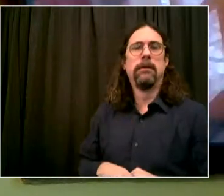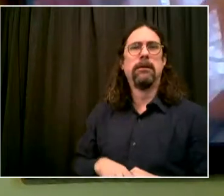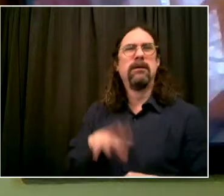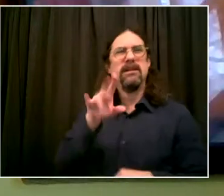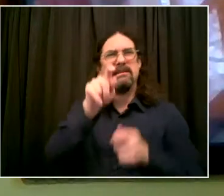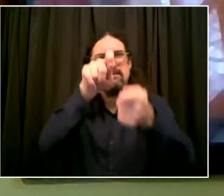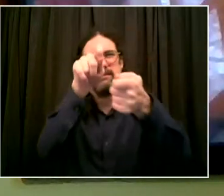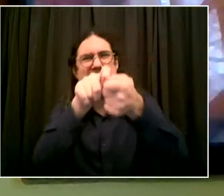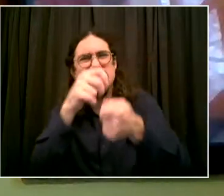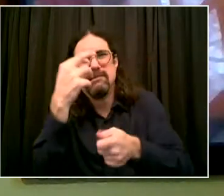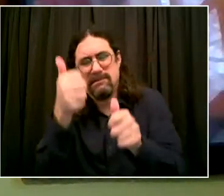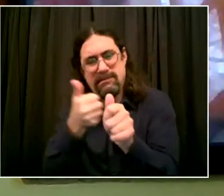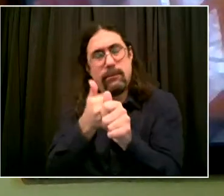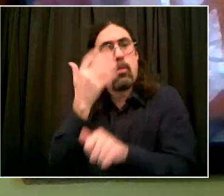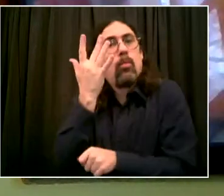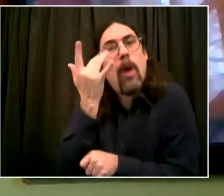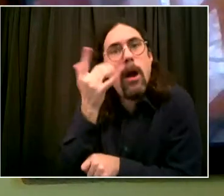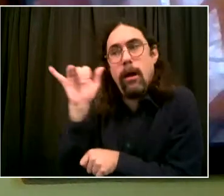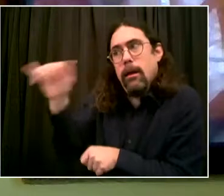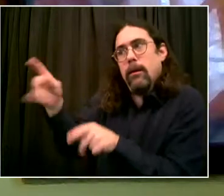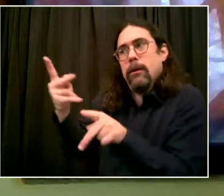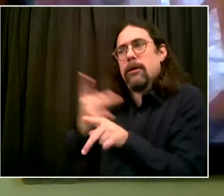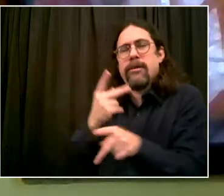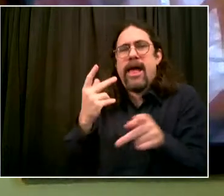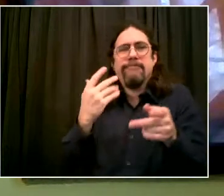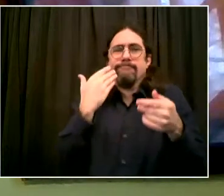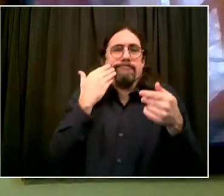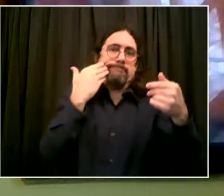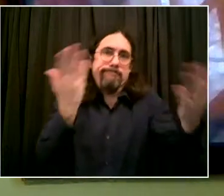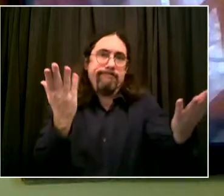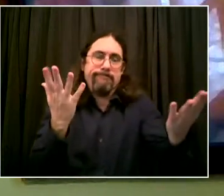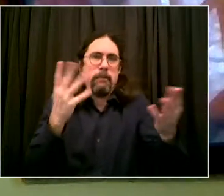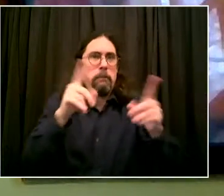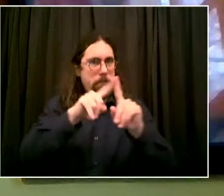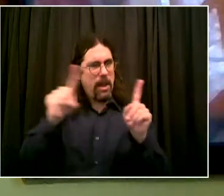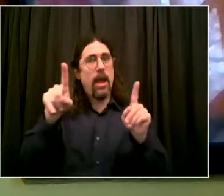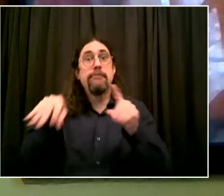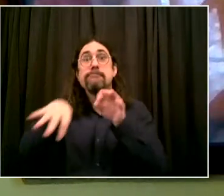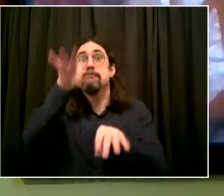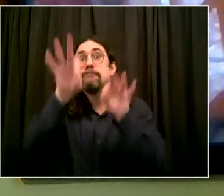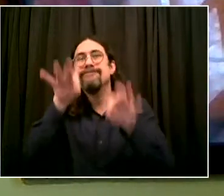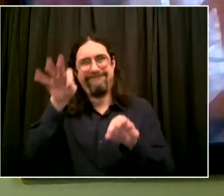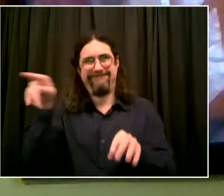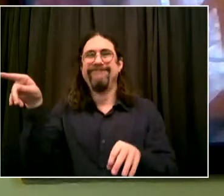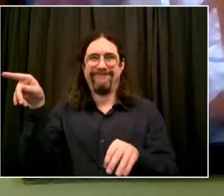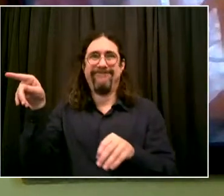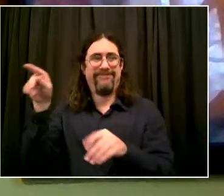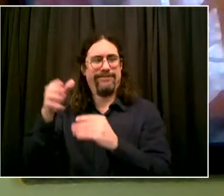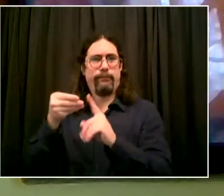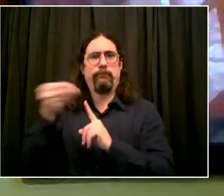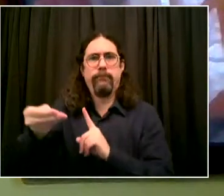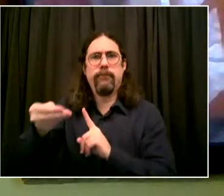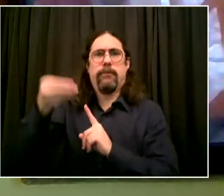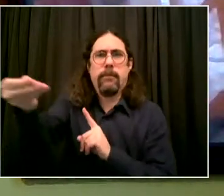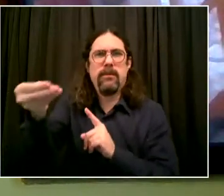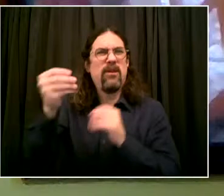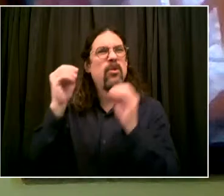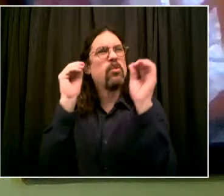COMPLICATIONS YOU CAN HAVE. WE DON'T KNOW WHY THESE ARE